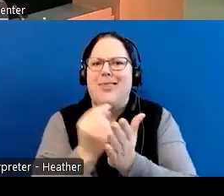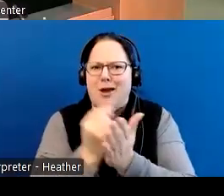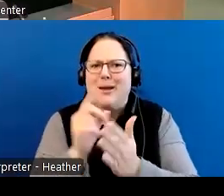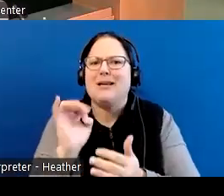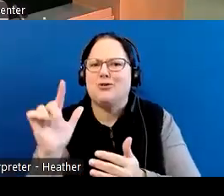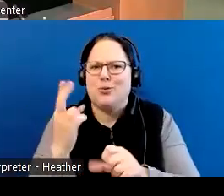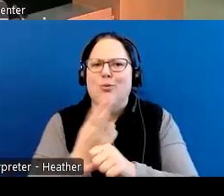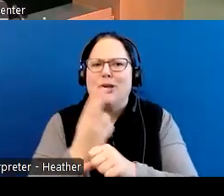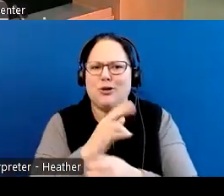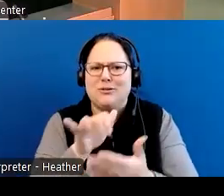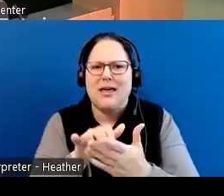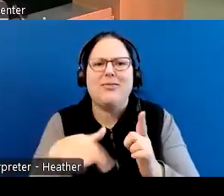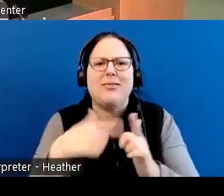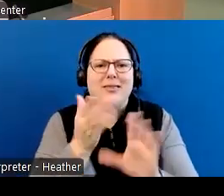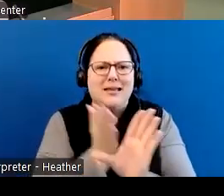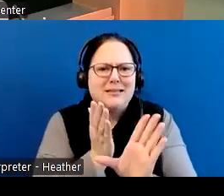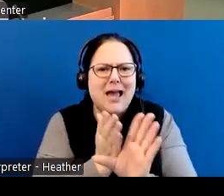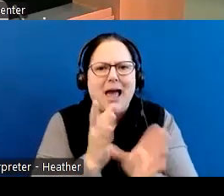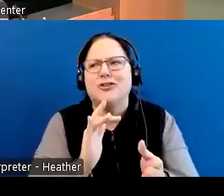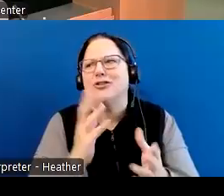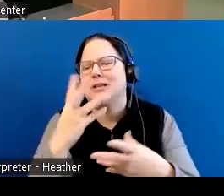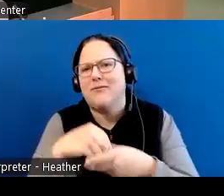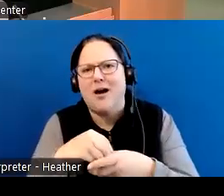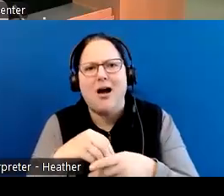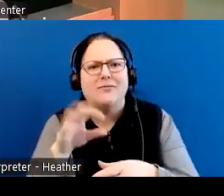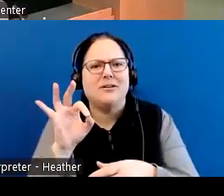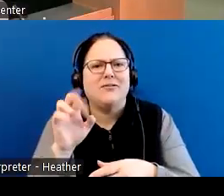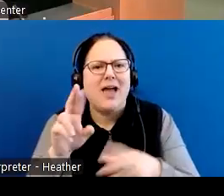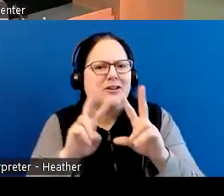the psychologists involved and we're talking about factor analysis and all sorts of stuff. So we're